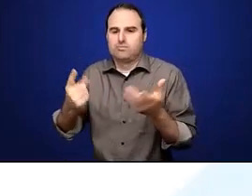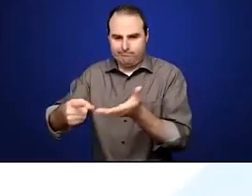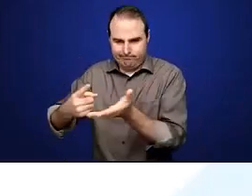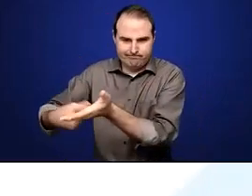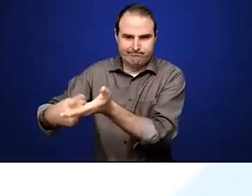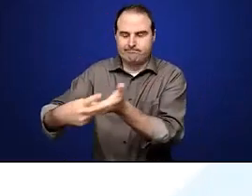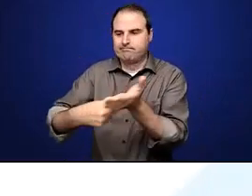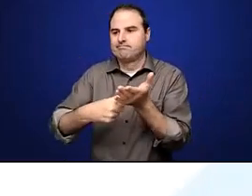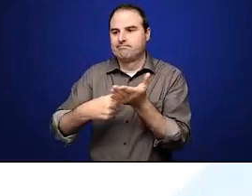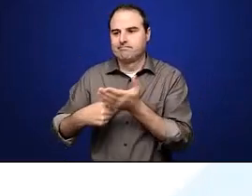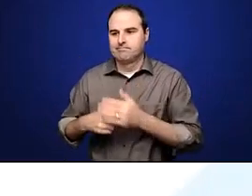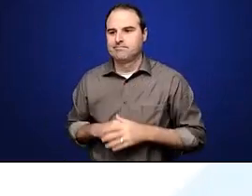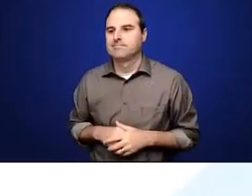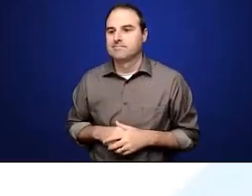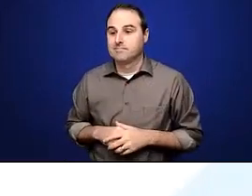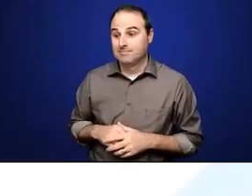And so we had some wonderful speakers